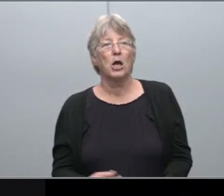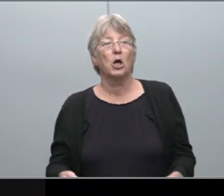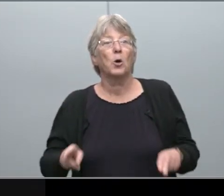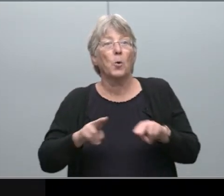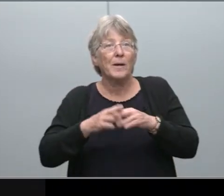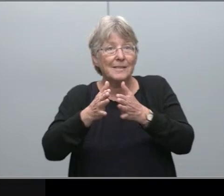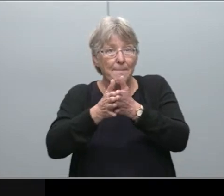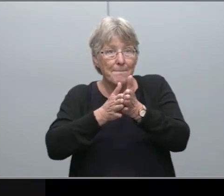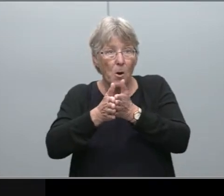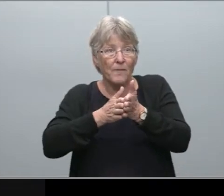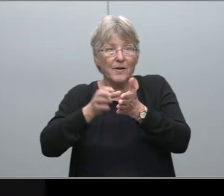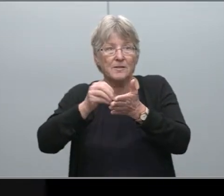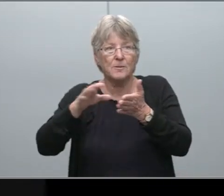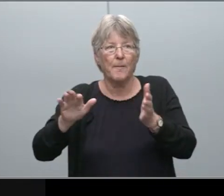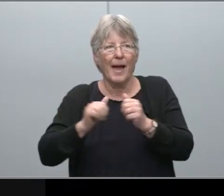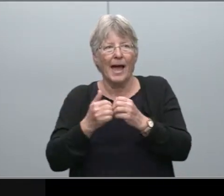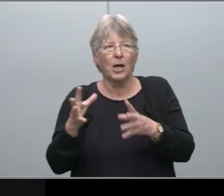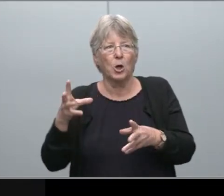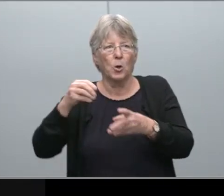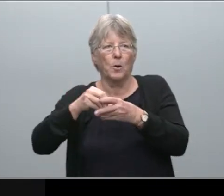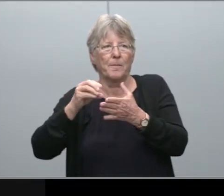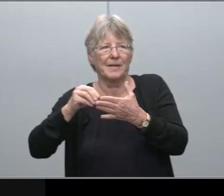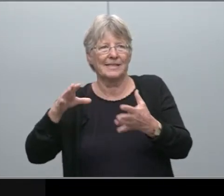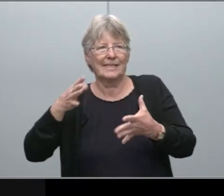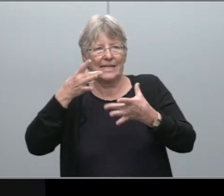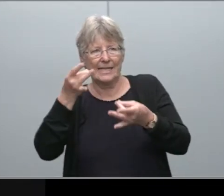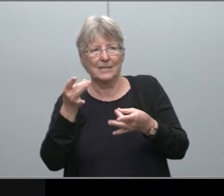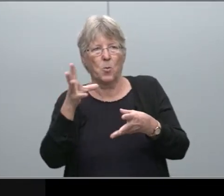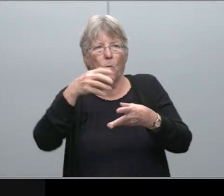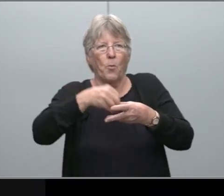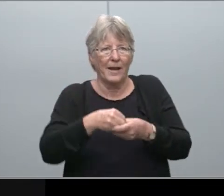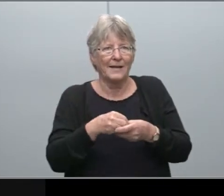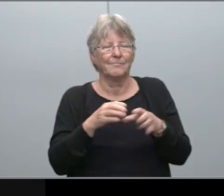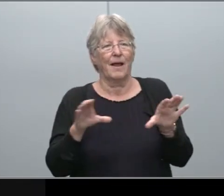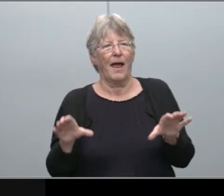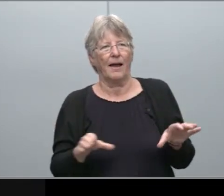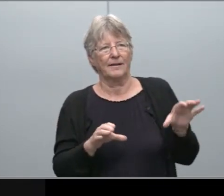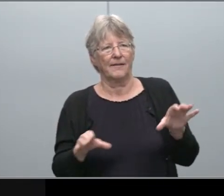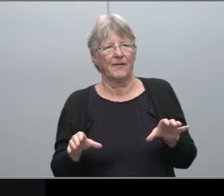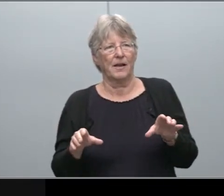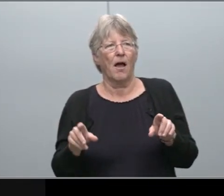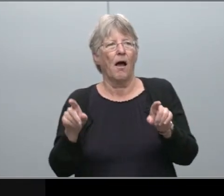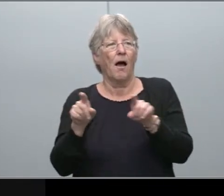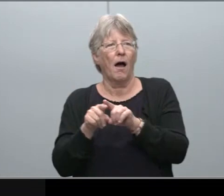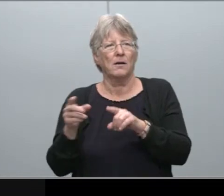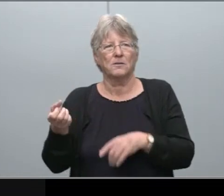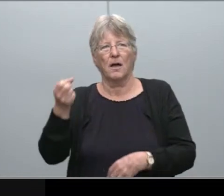I mean, it's gonna be (chuckling) really exciting. Thank you guys. Thank you all for participating.